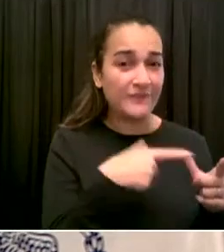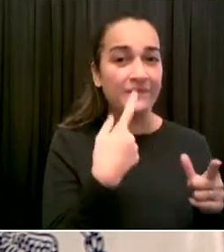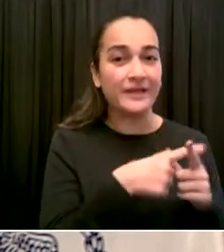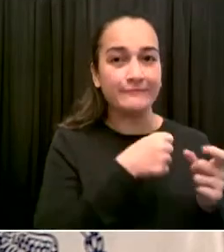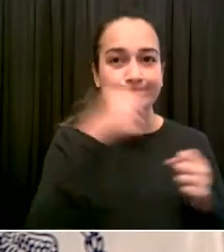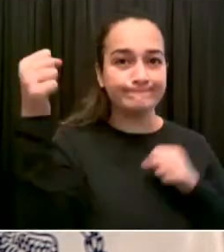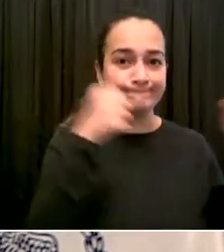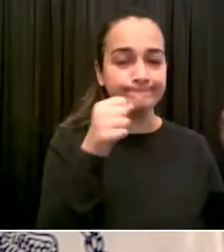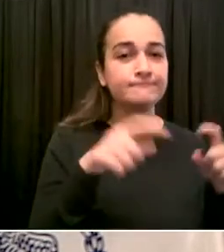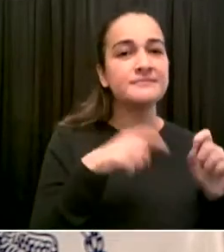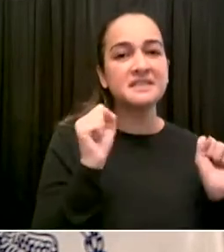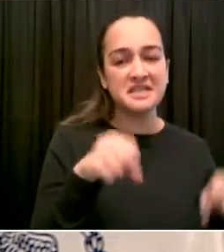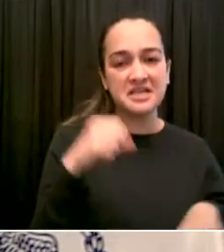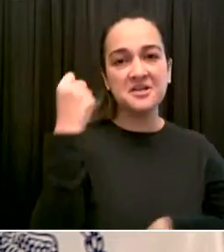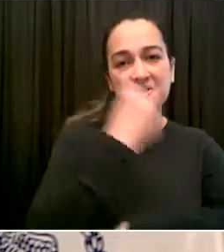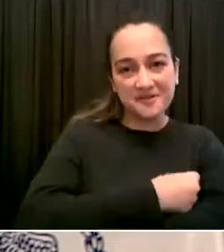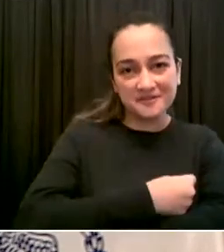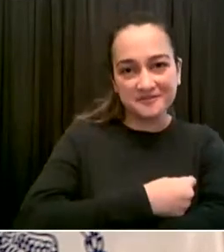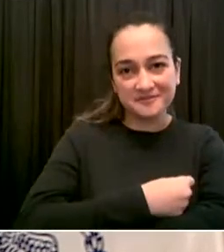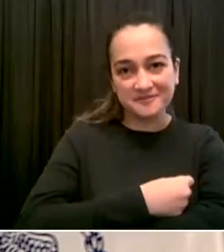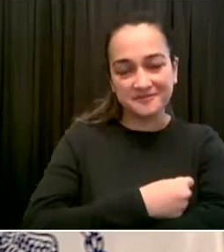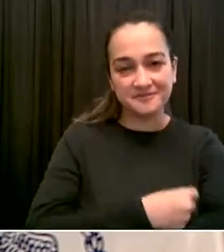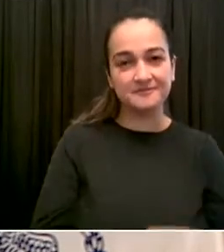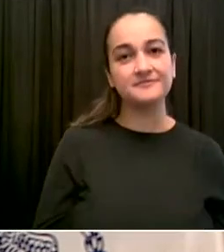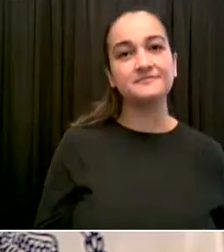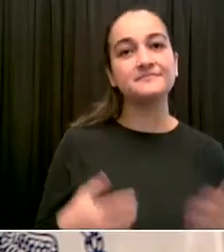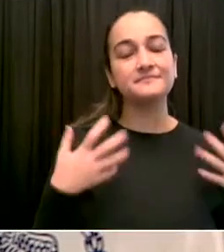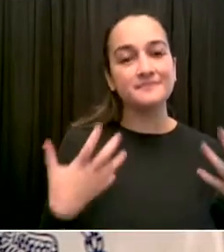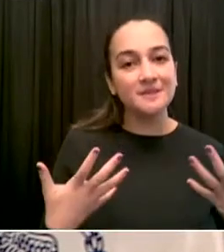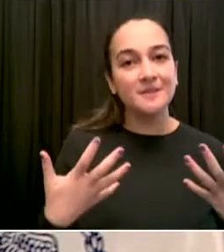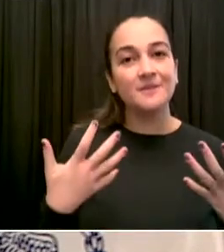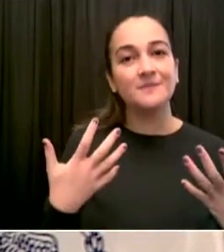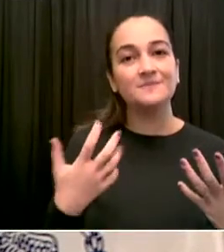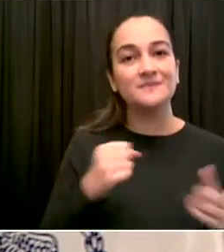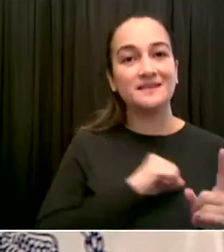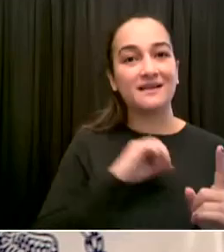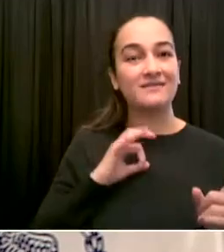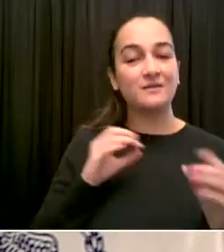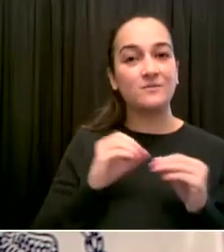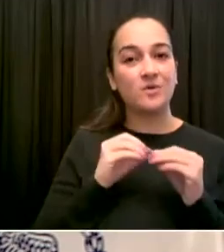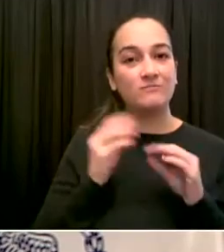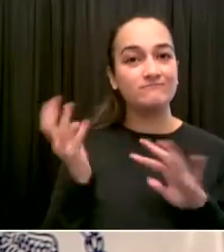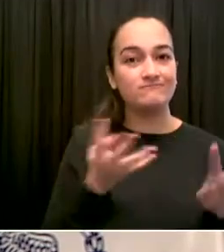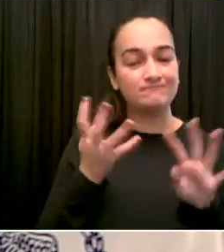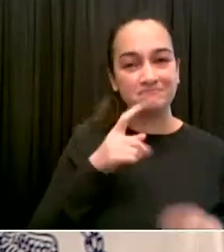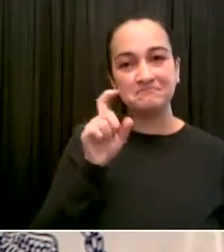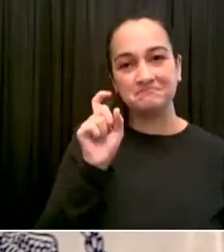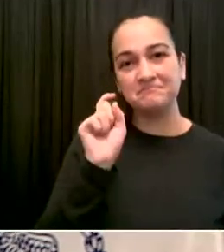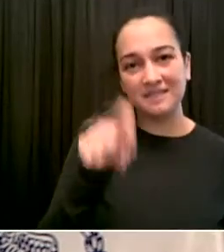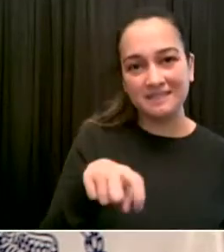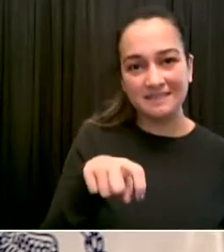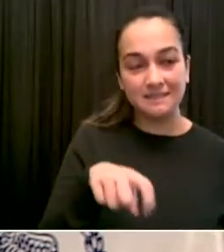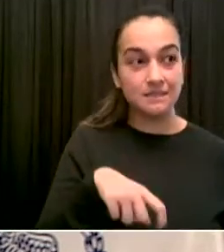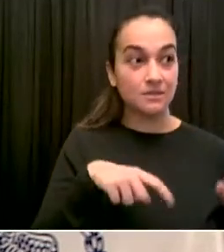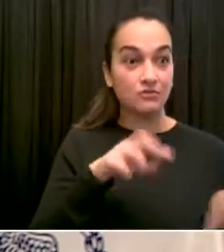WE HAVE ANOTHER ACADEMY CLASS COMING. WE ARE TRYING TO DO EVERYTHING